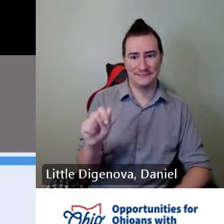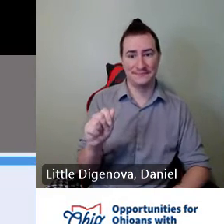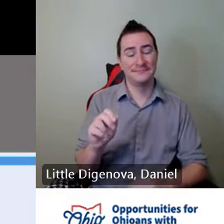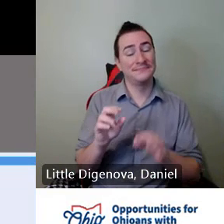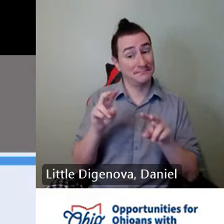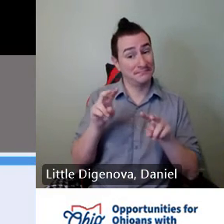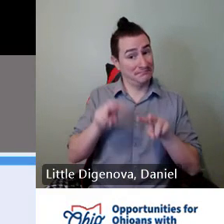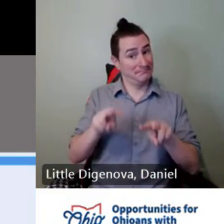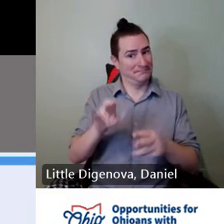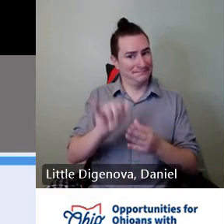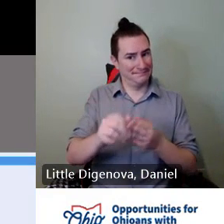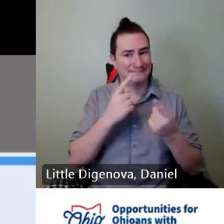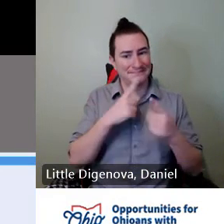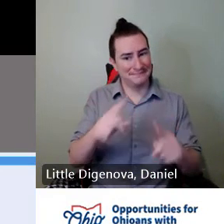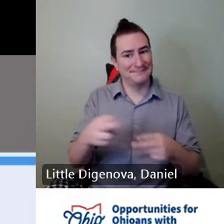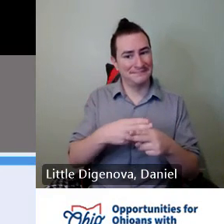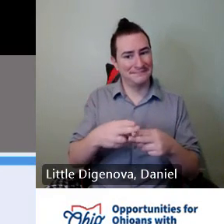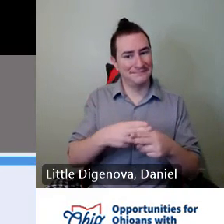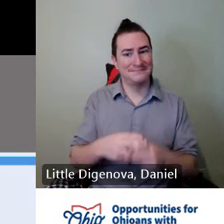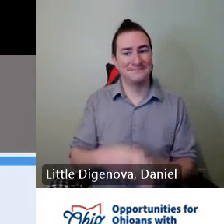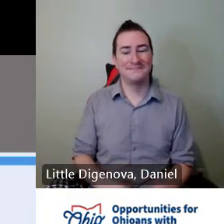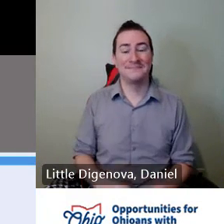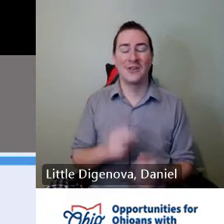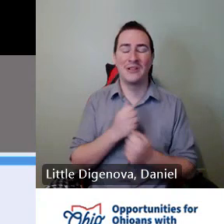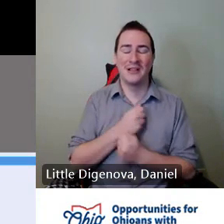We'd love to have you join us Again! Thank you and see you in November!